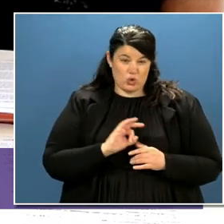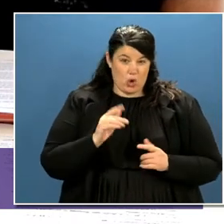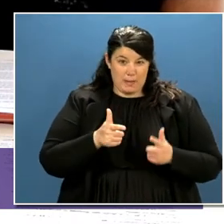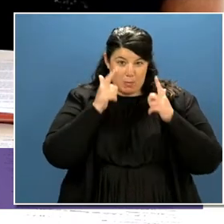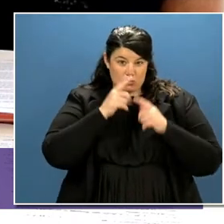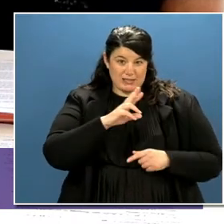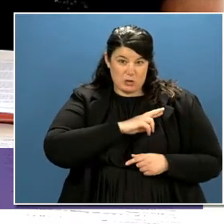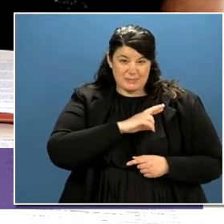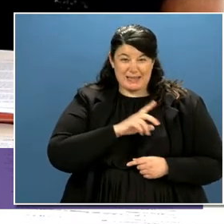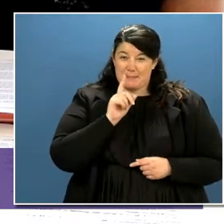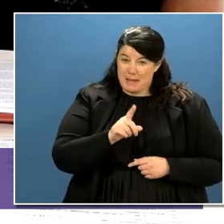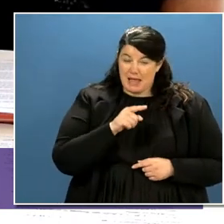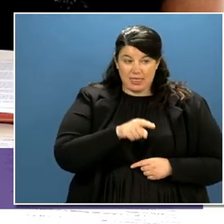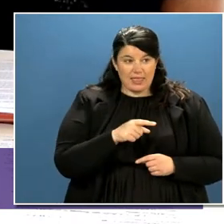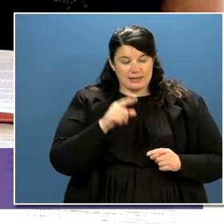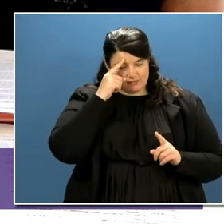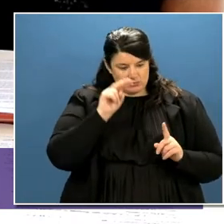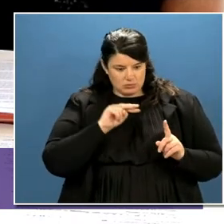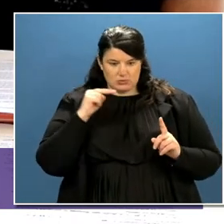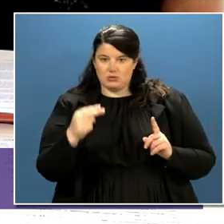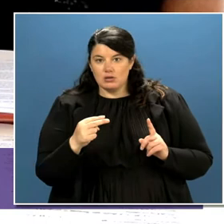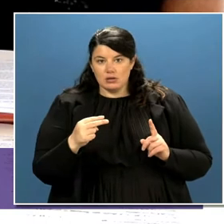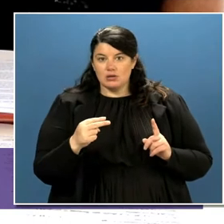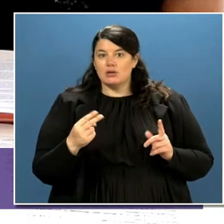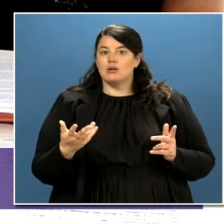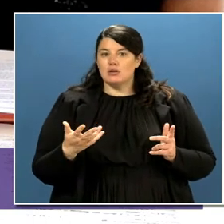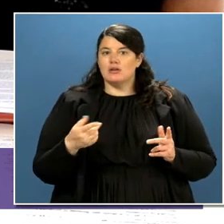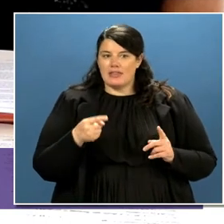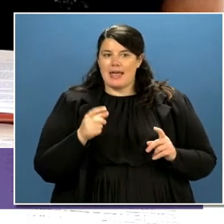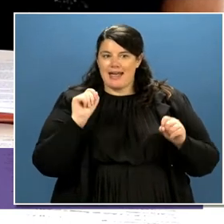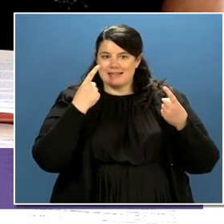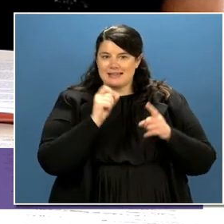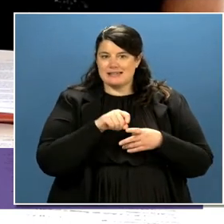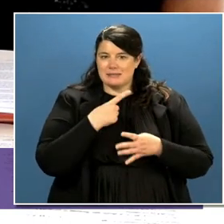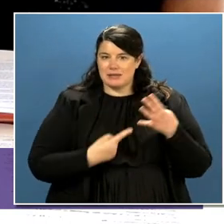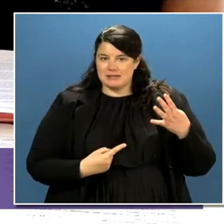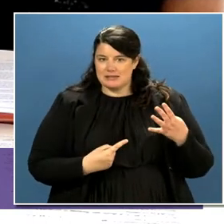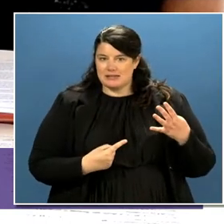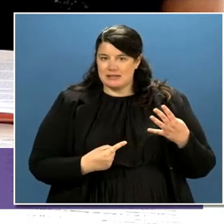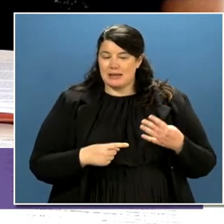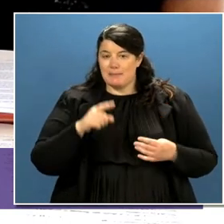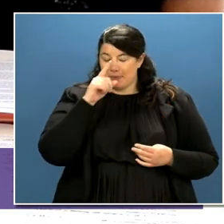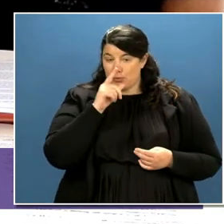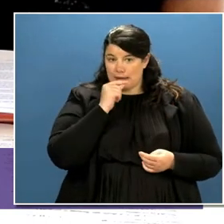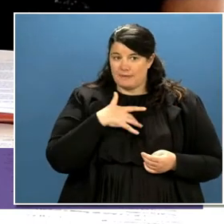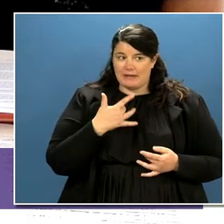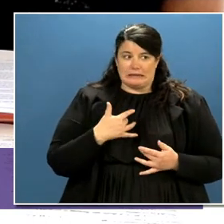But it was a whole different mindset. It is about people can be really scared to ask the questions, and if you are